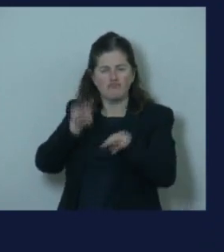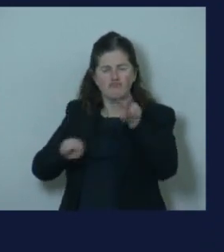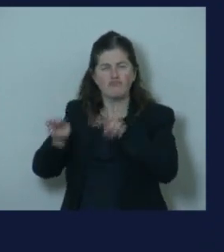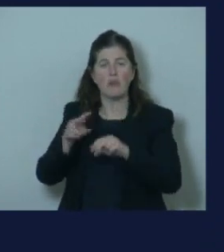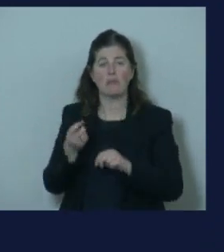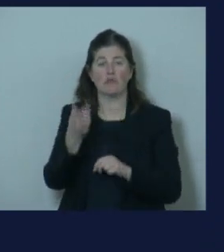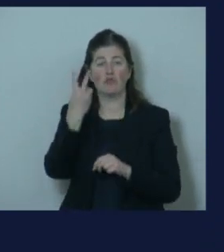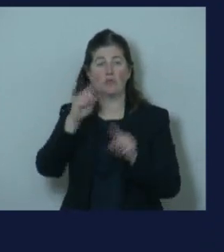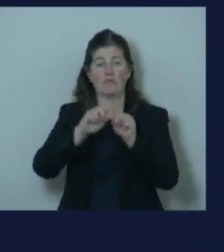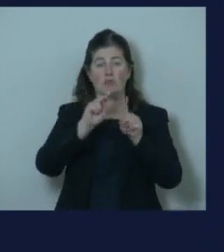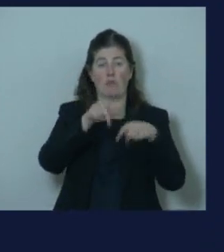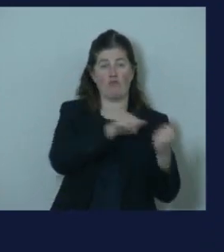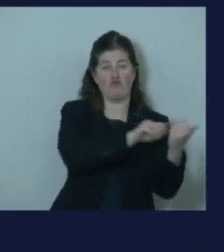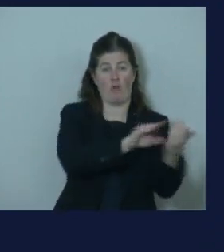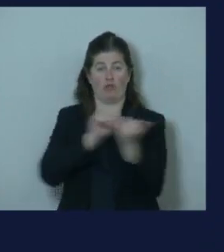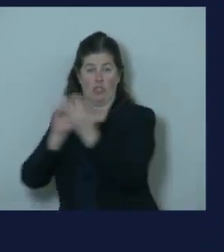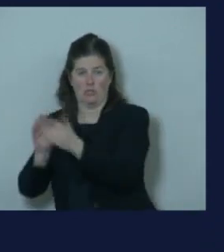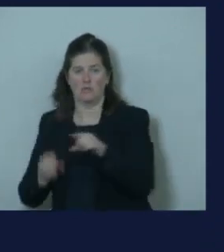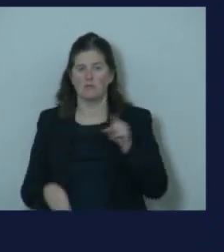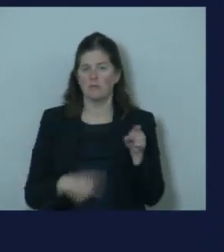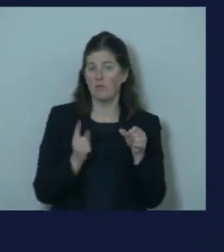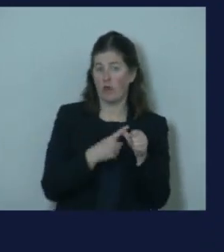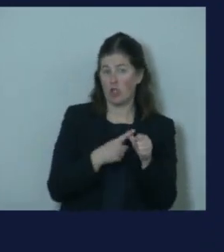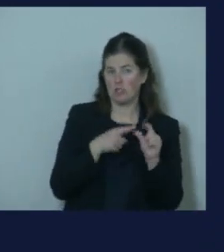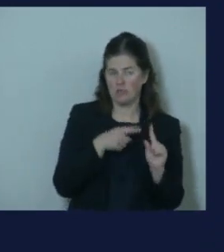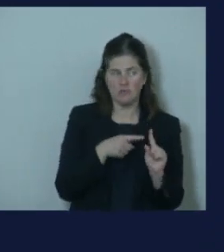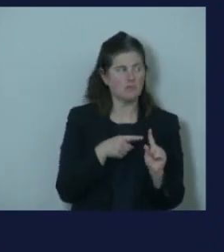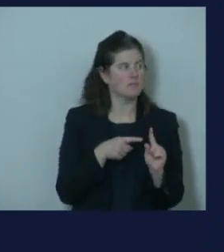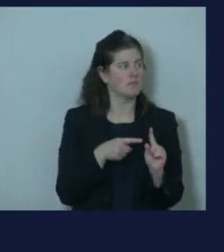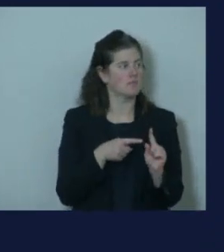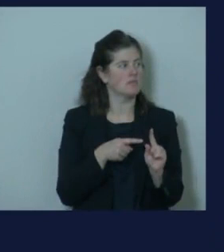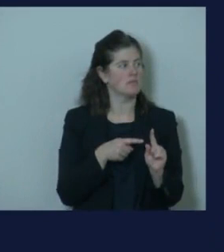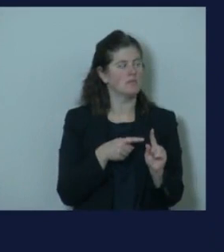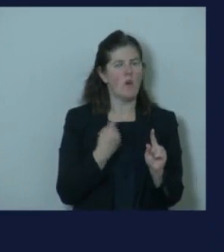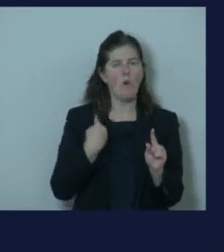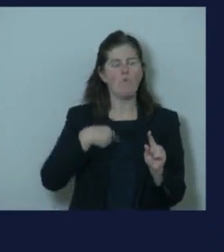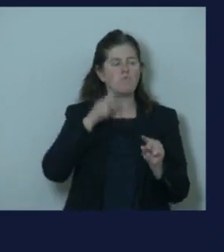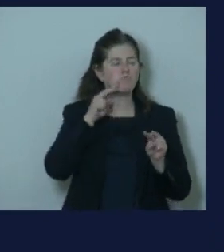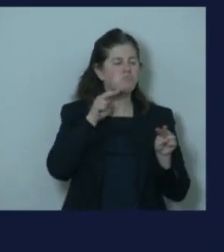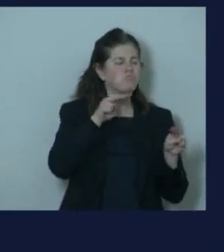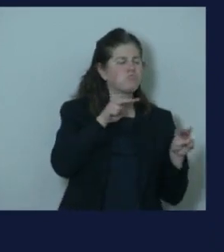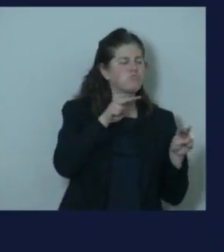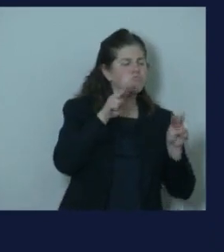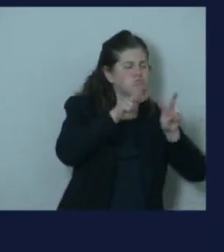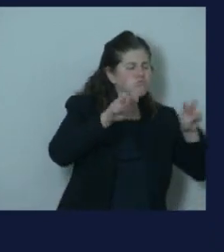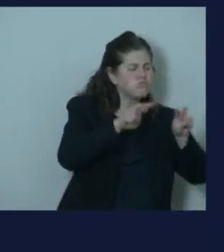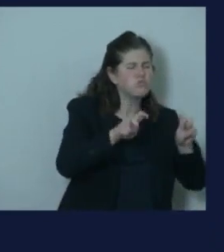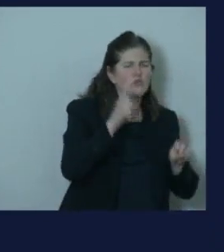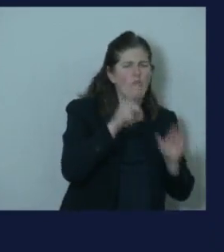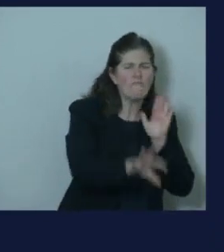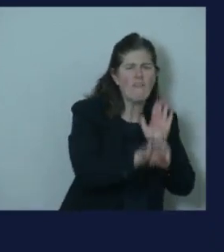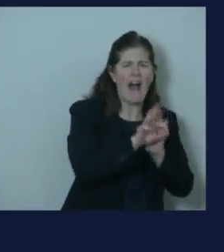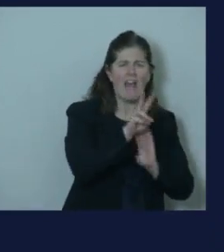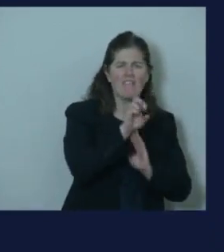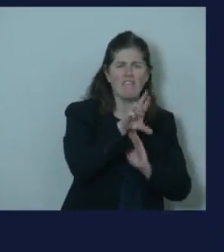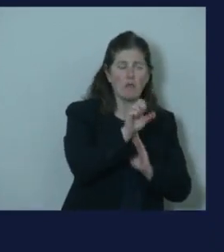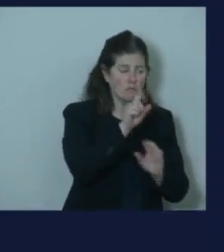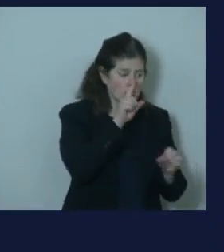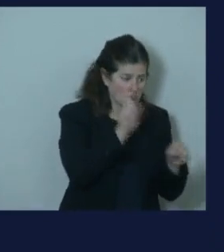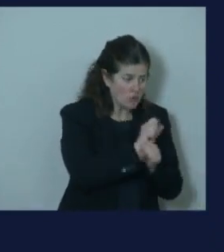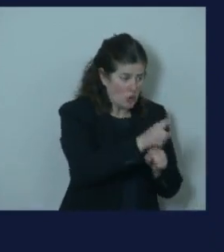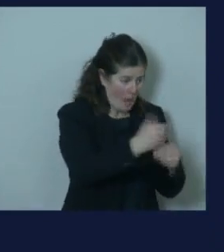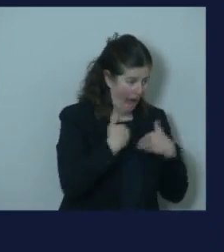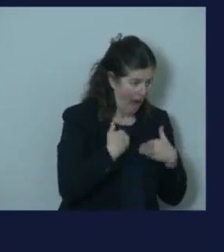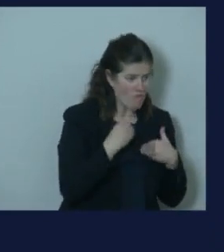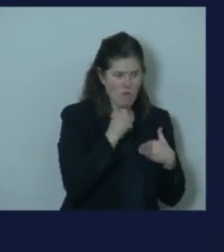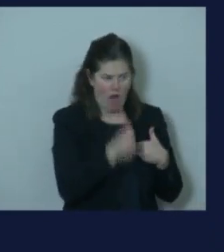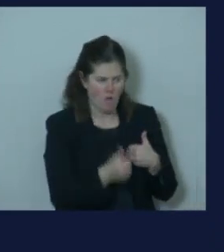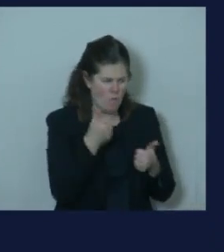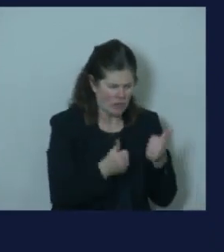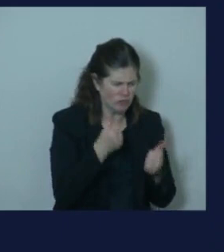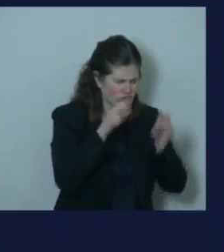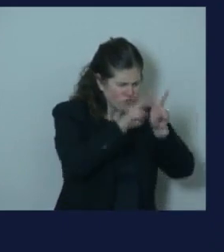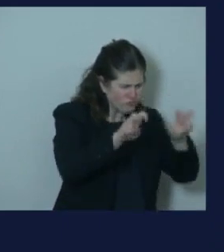WHEN WE DO WHAT WE CALL SURVEILLANCE TESTING -- I WANT NEW MEXICANS TO GET COMFORTABLE WITH THE IDEAS THERE ARE TWO KINDS OF SURVEILLANCE TESTING.